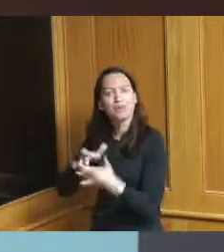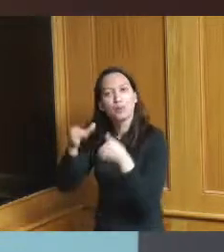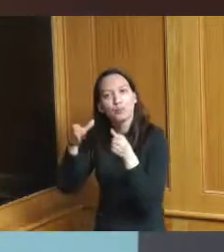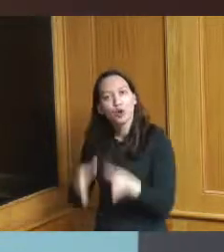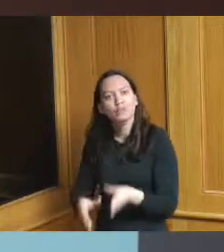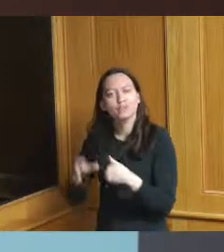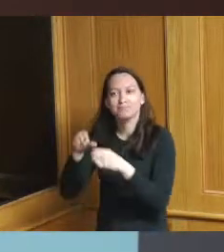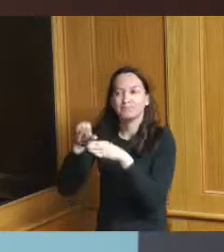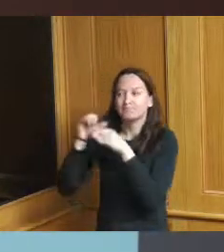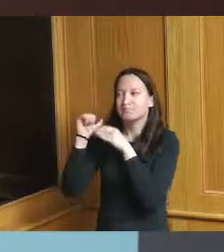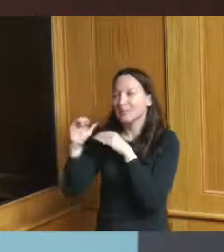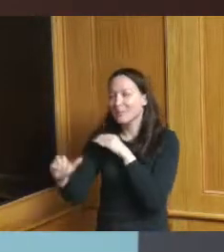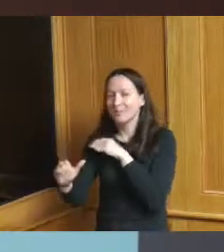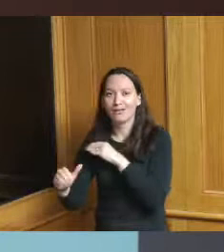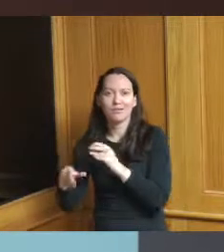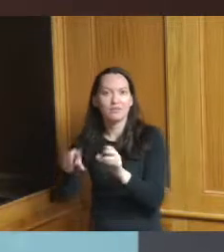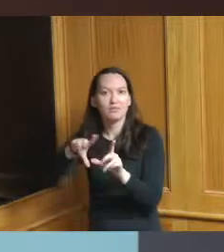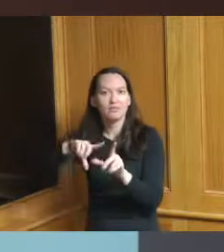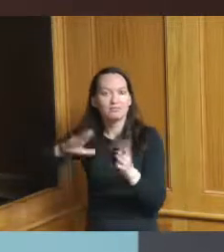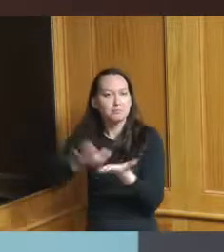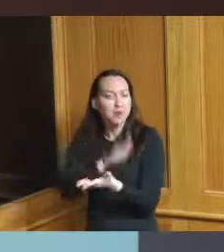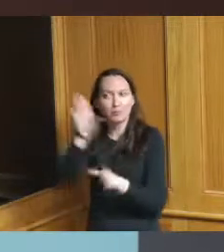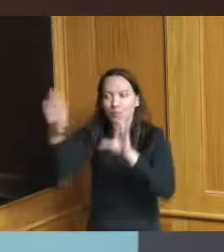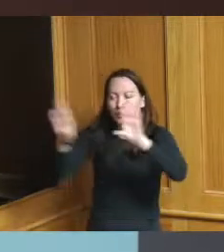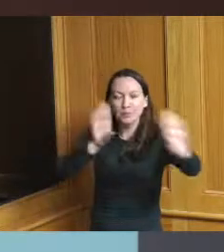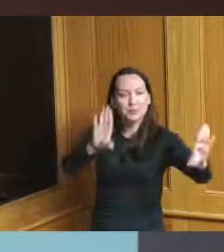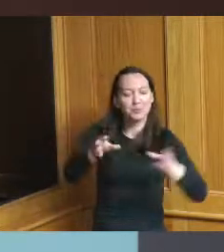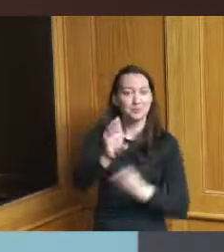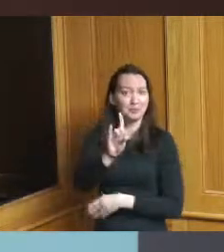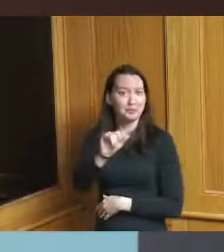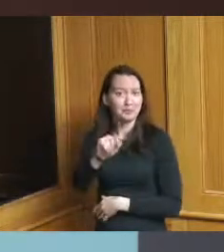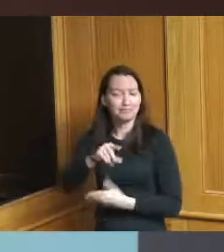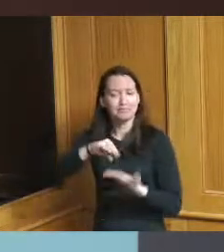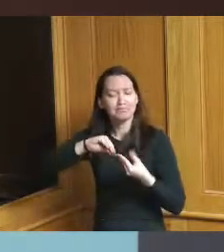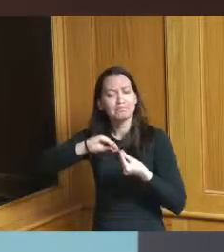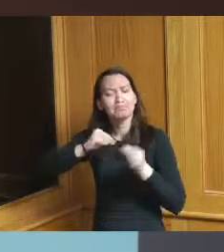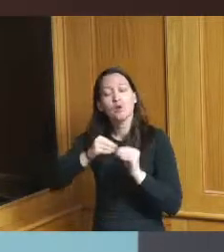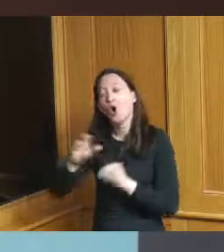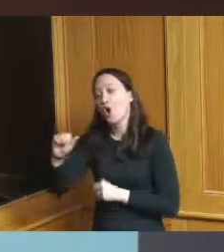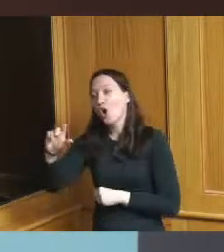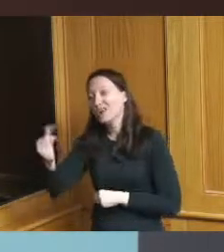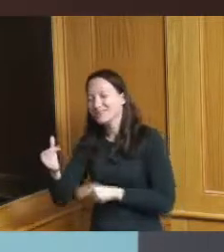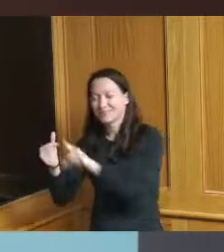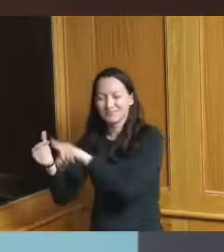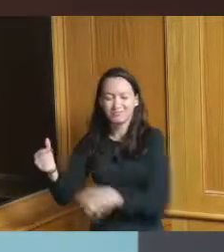emails etc and data was collected between the months of august and November of 2021.